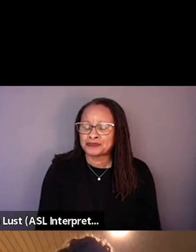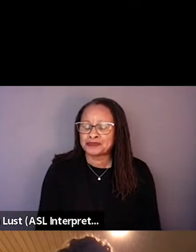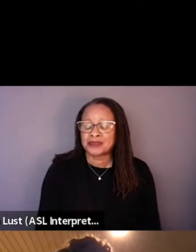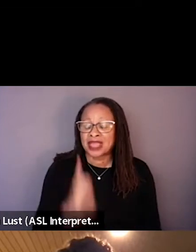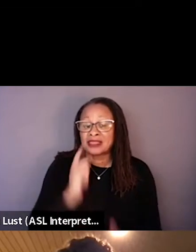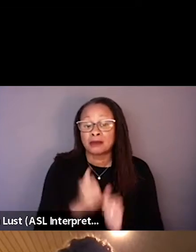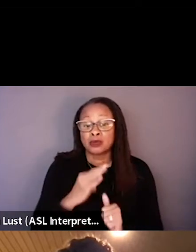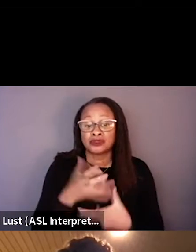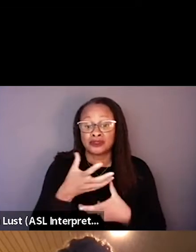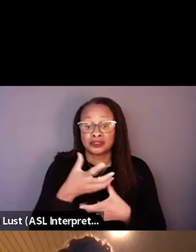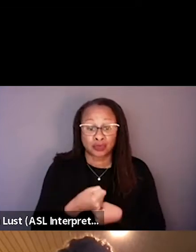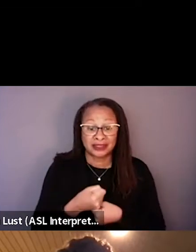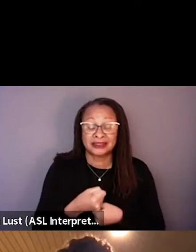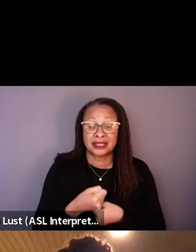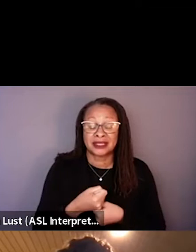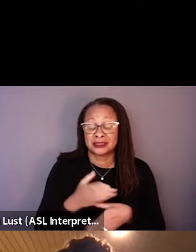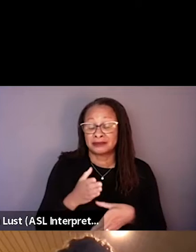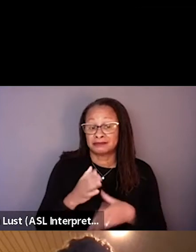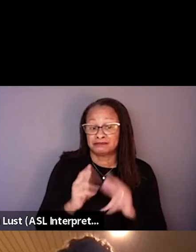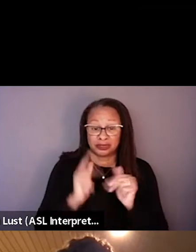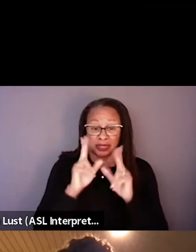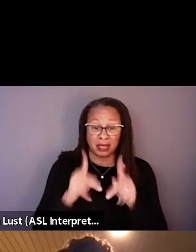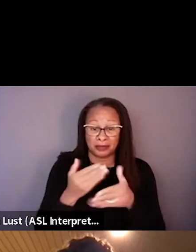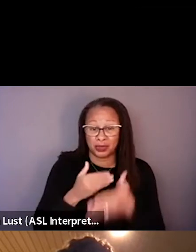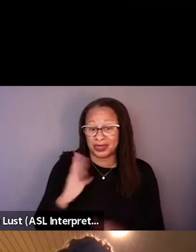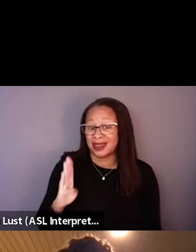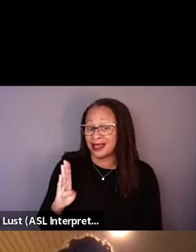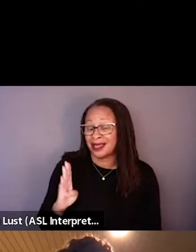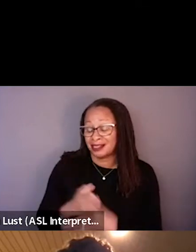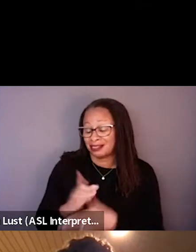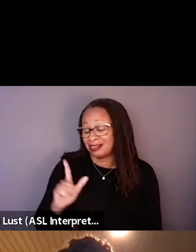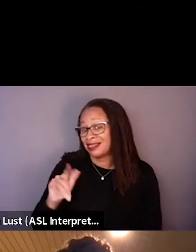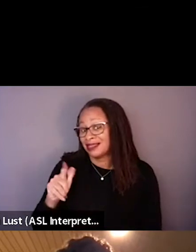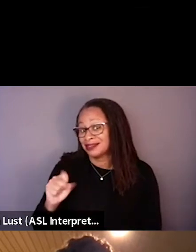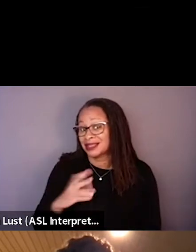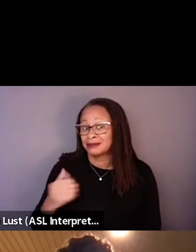was built up between me and Lilas like even before I even got there. There was a, like she said, a mutual understanding